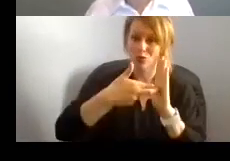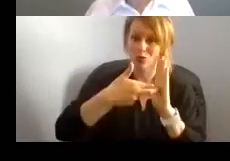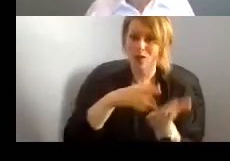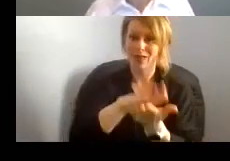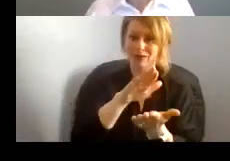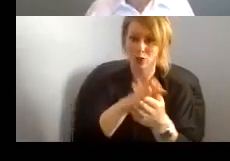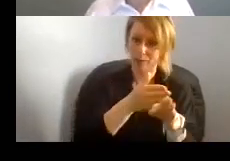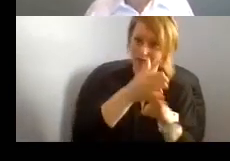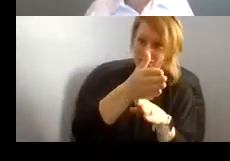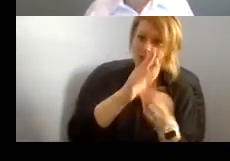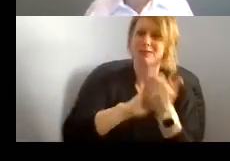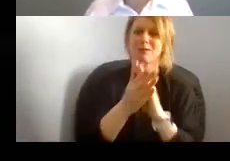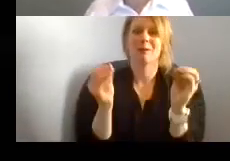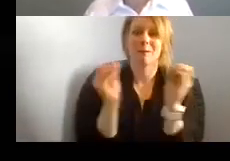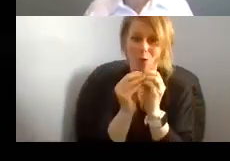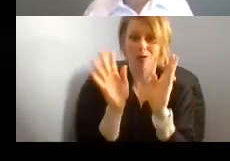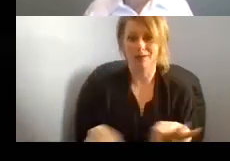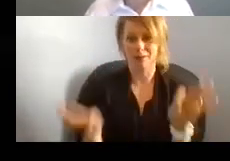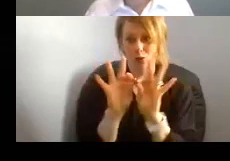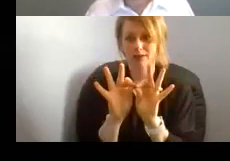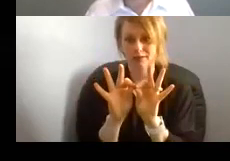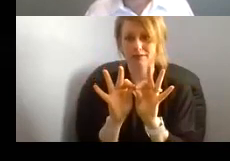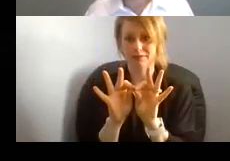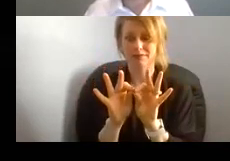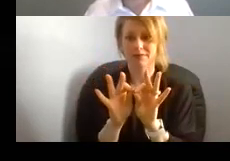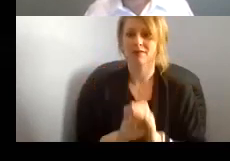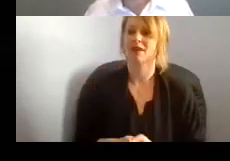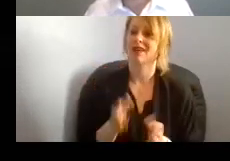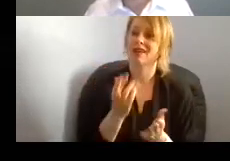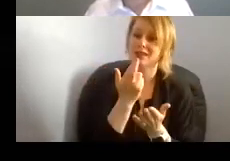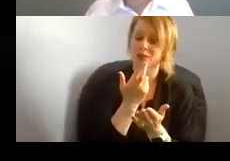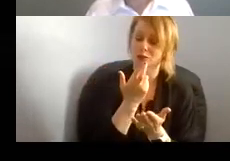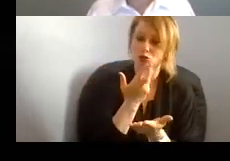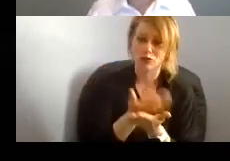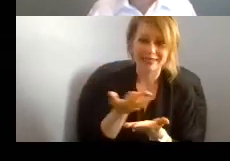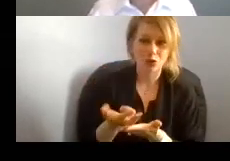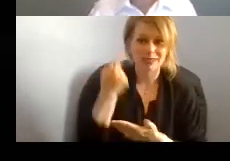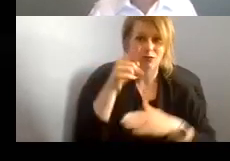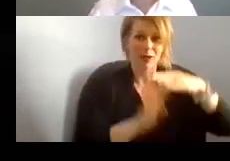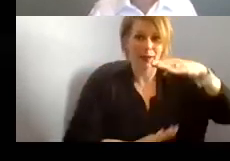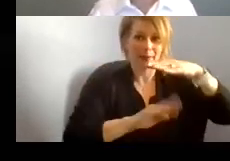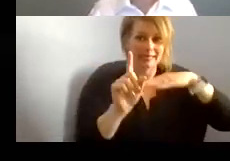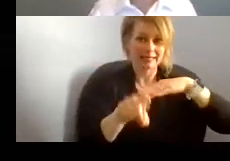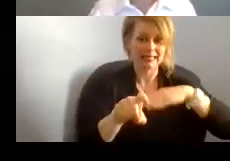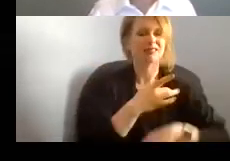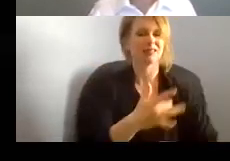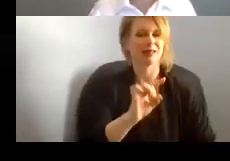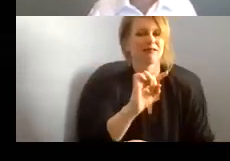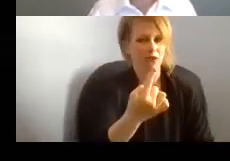even more important in this context. So resources for meeting basic needs are often the first component of mental health services in the